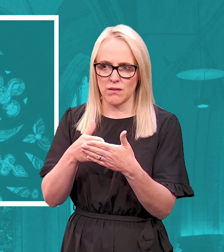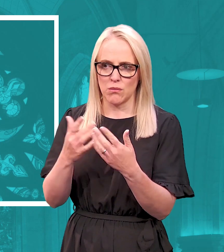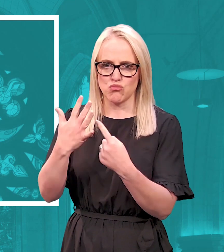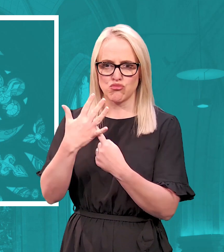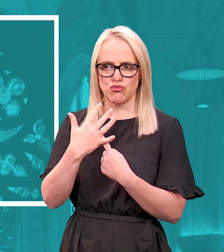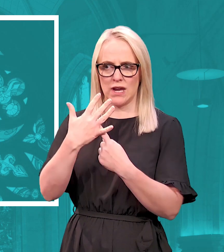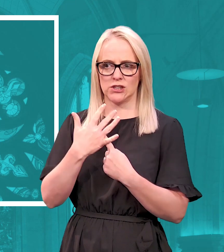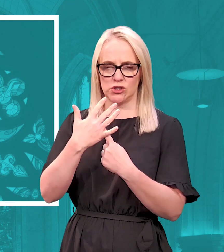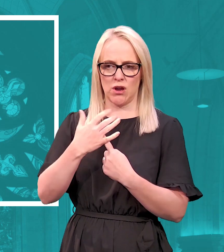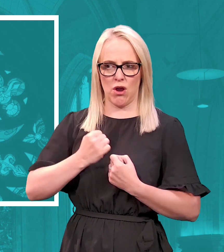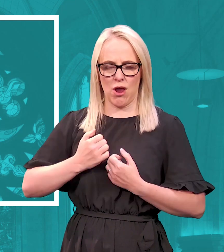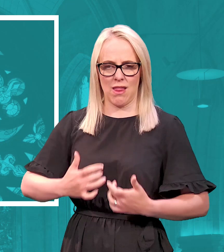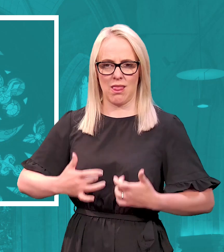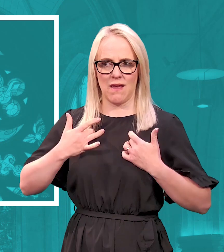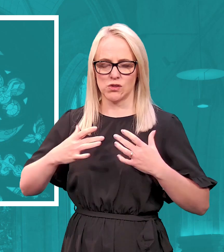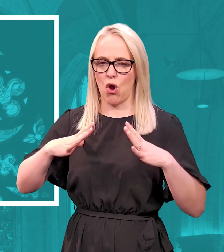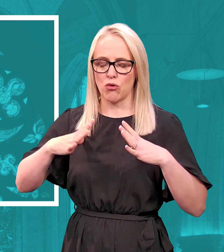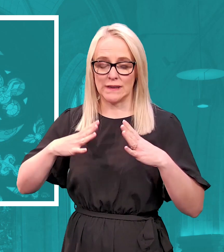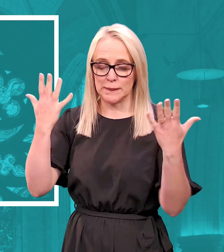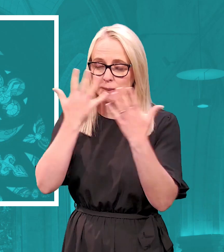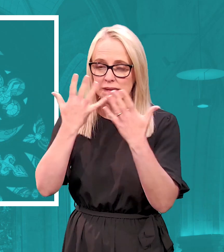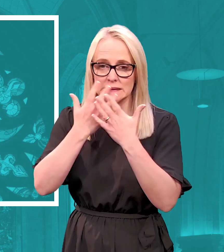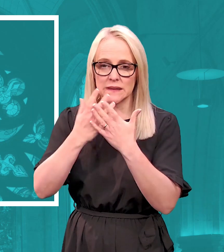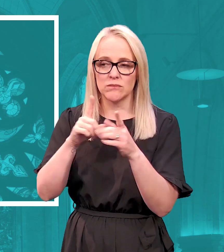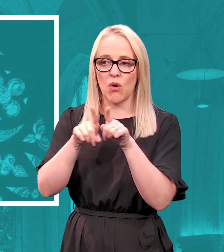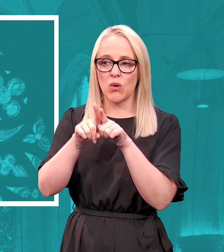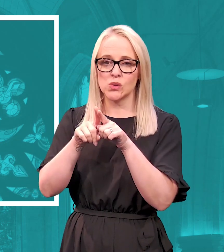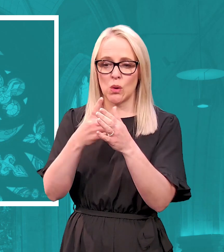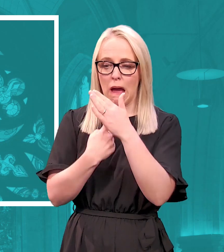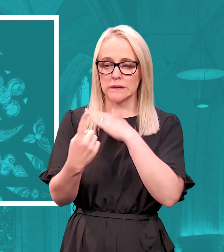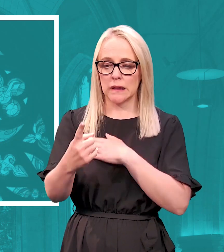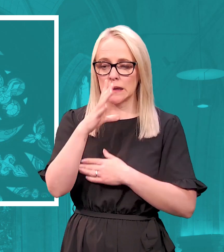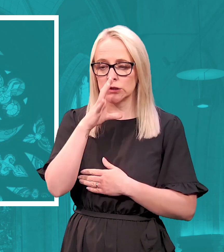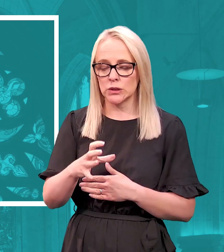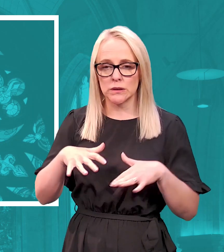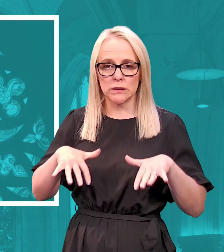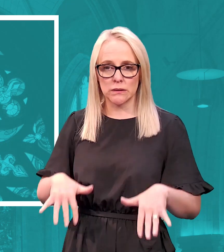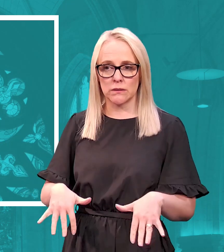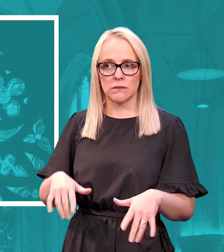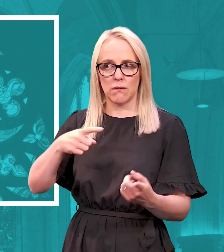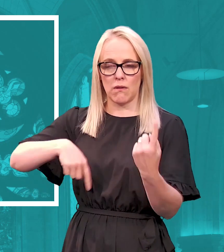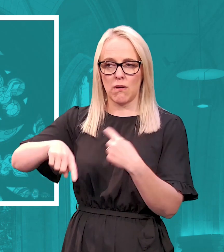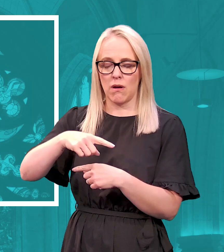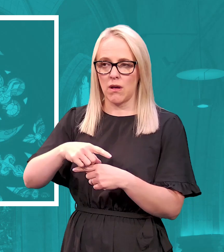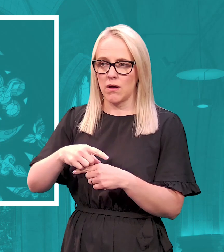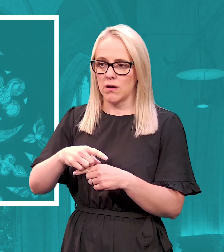And the resulting sense of isolation for others has made them less willing to reach out at this time.